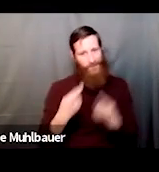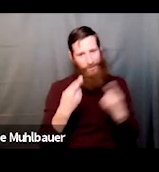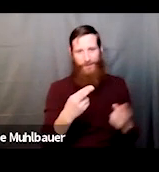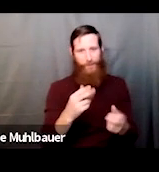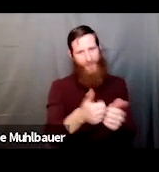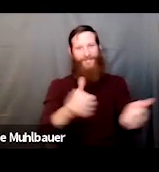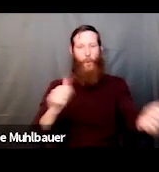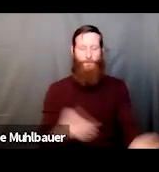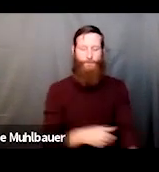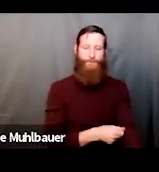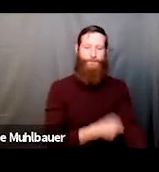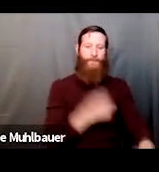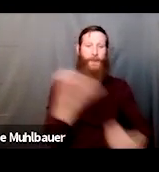One final component of avalanche terrain are terrain traps